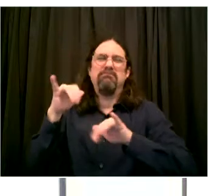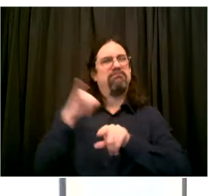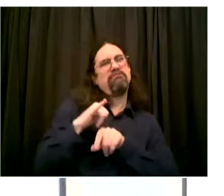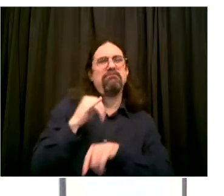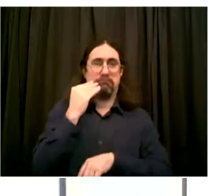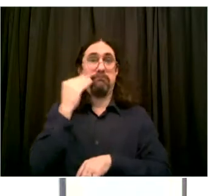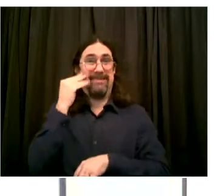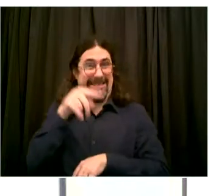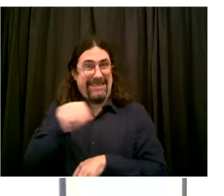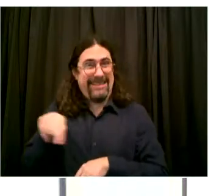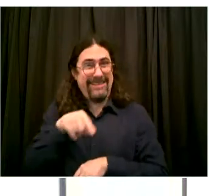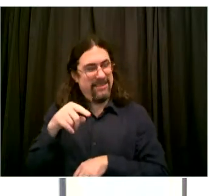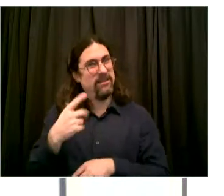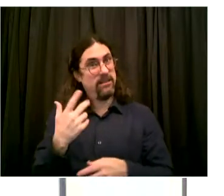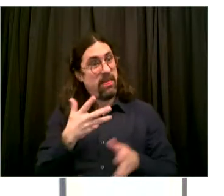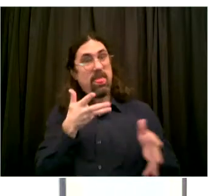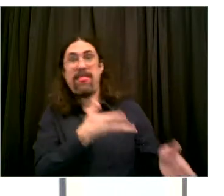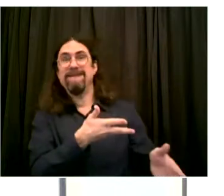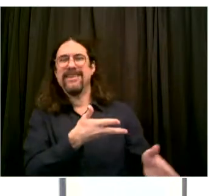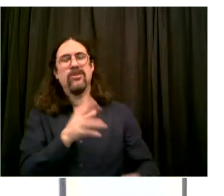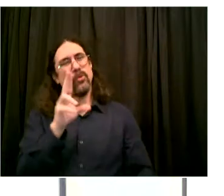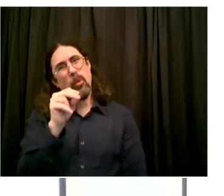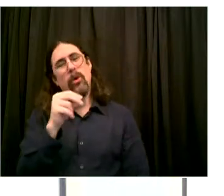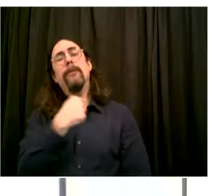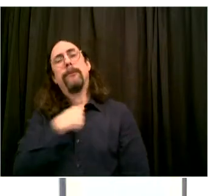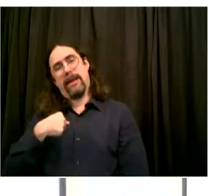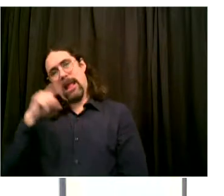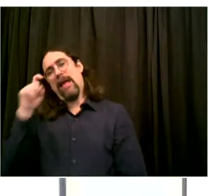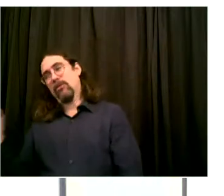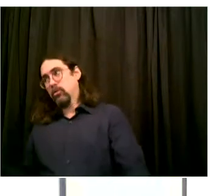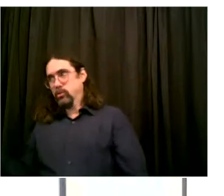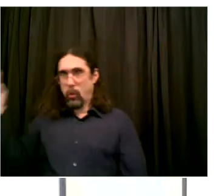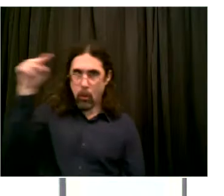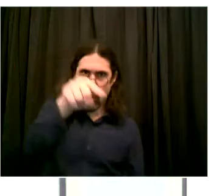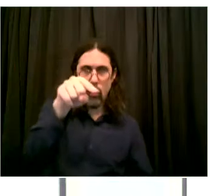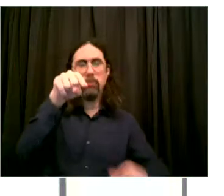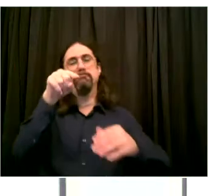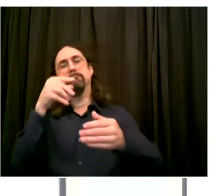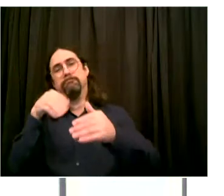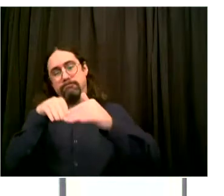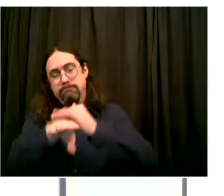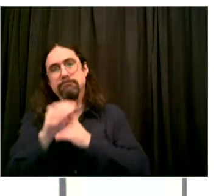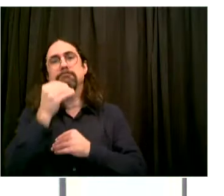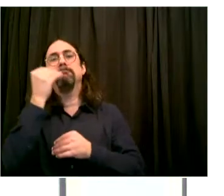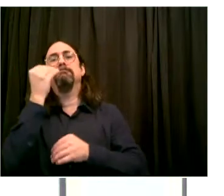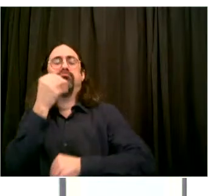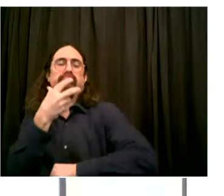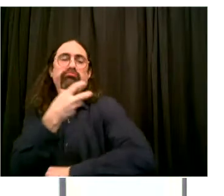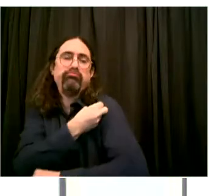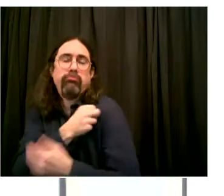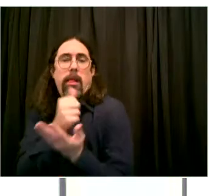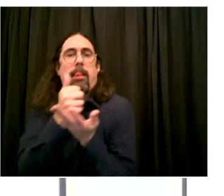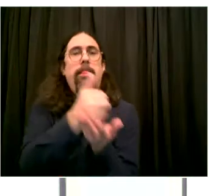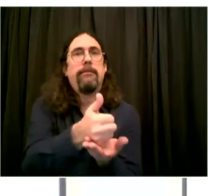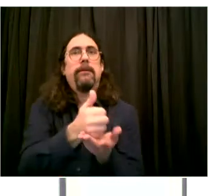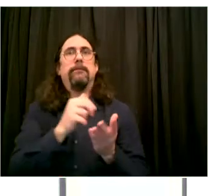ISTH BOTH IN THE NYCHA DEVELOPMENTS AS WELL AS MORE